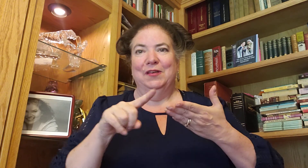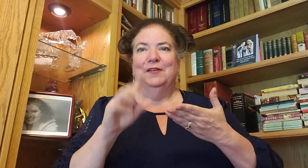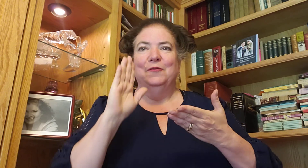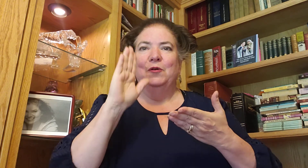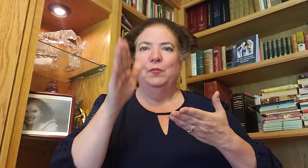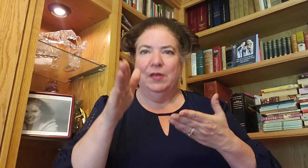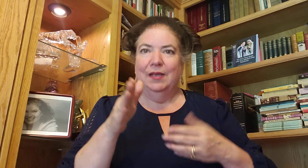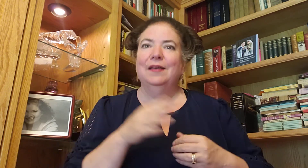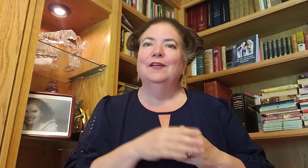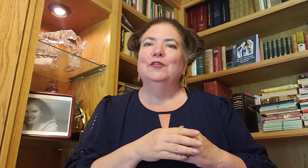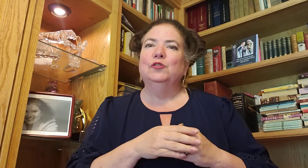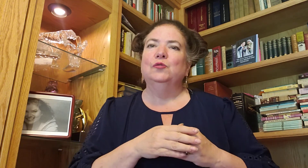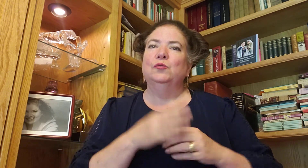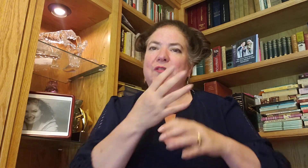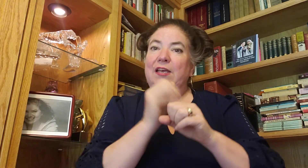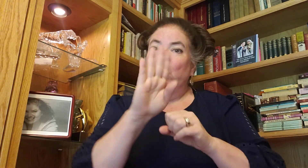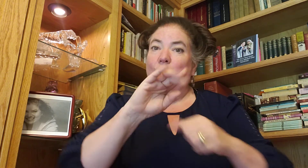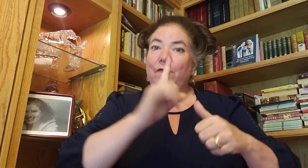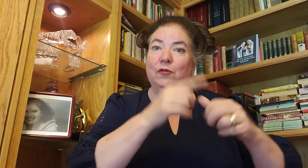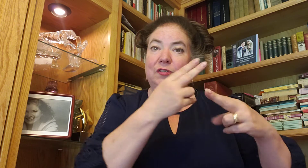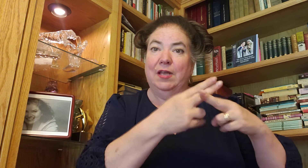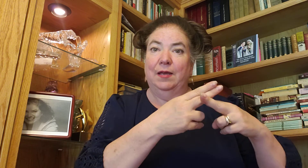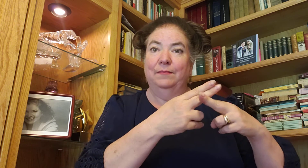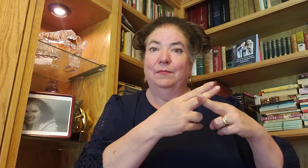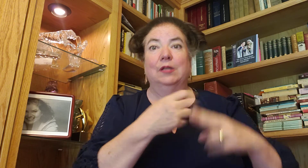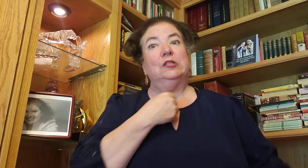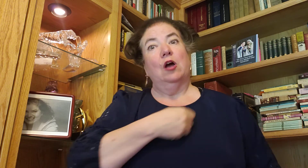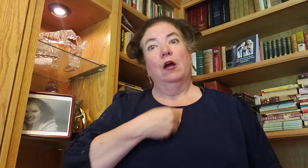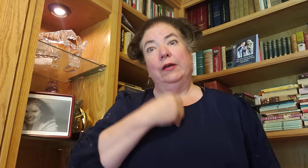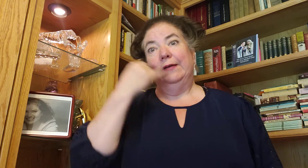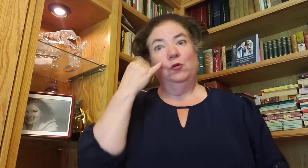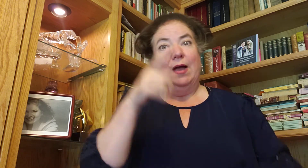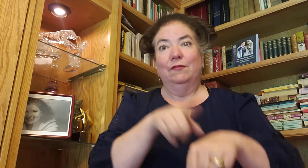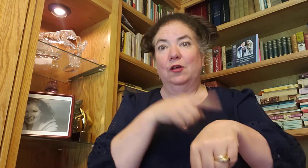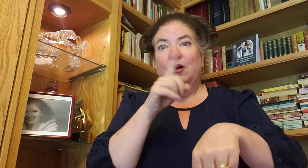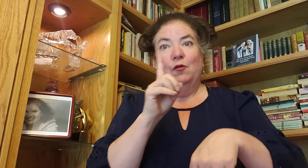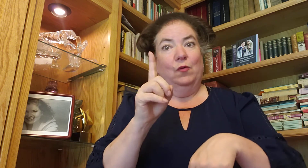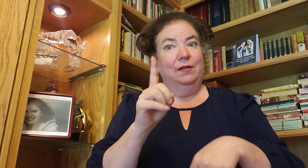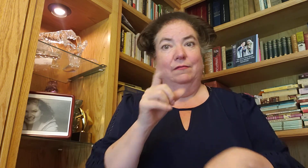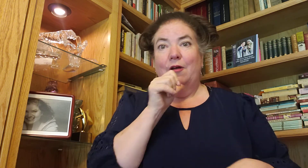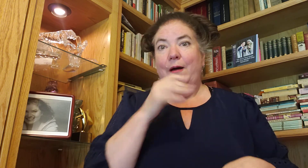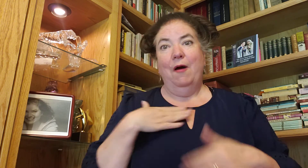will be to take your first name and (sorry if you have a long one - not my